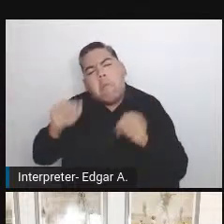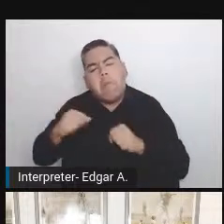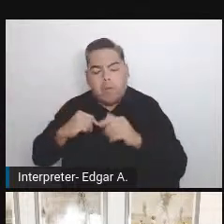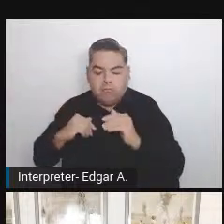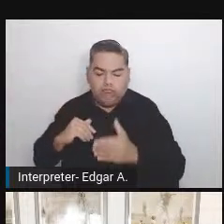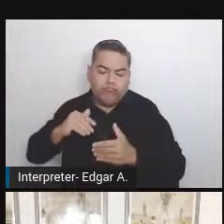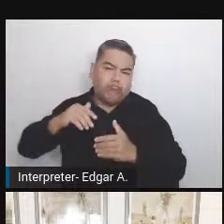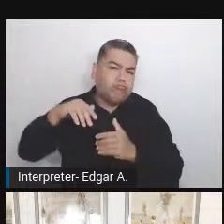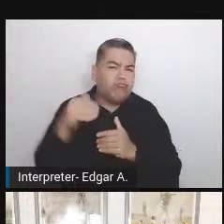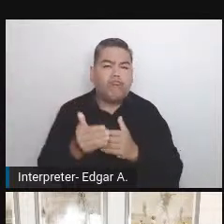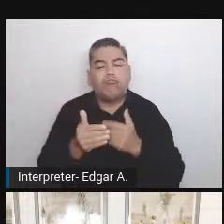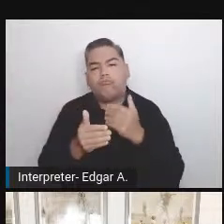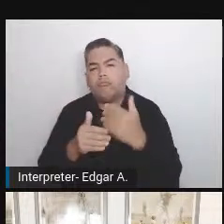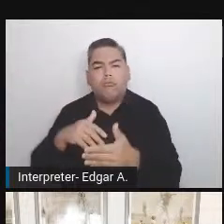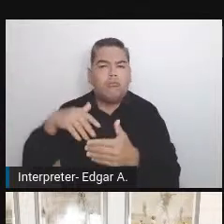agency or company should learn accessibilities step-by-step.